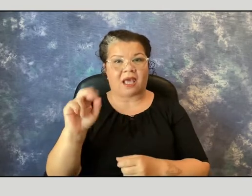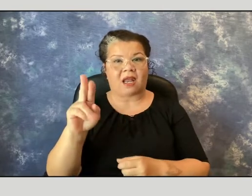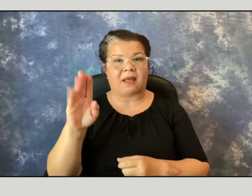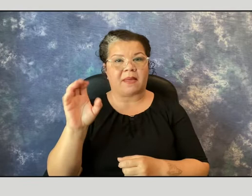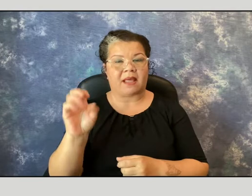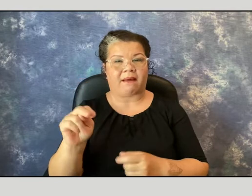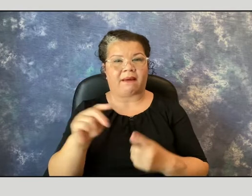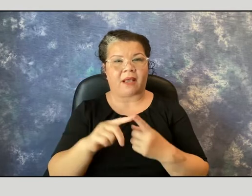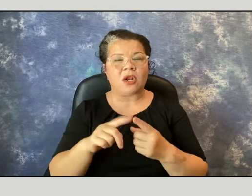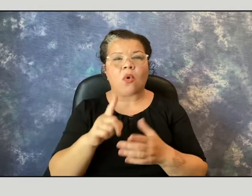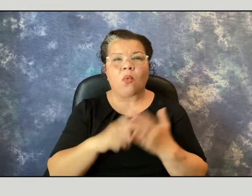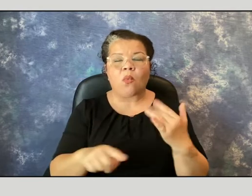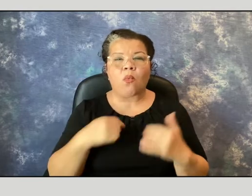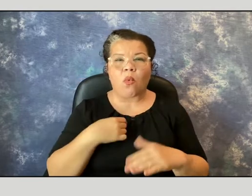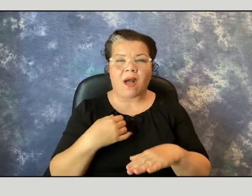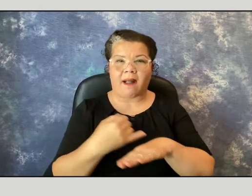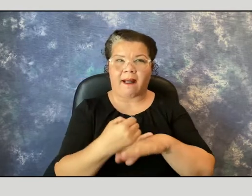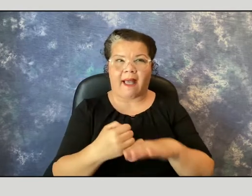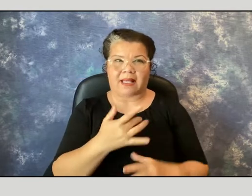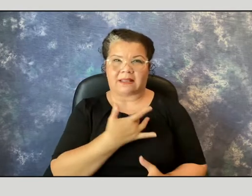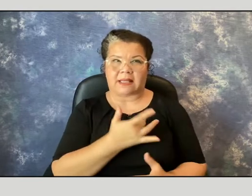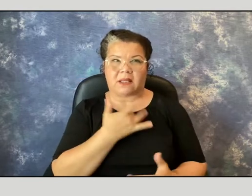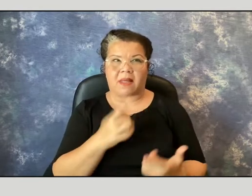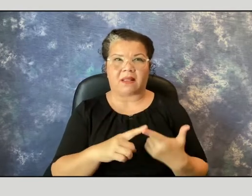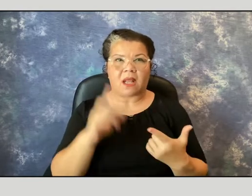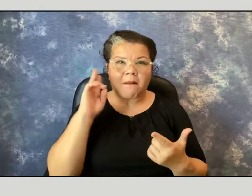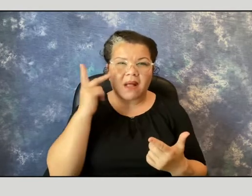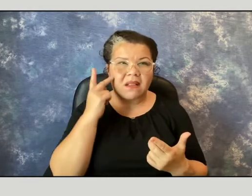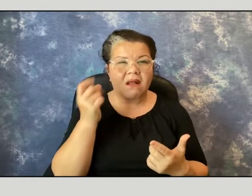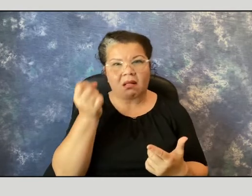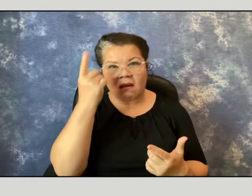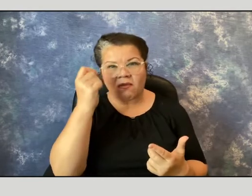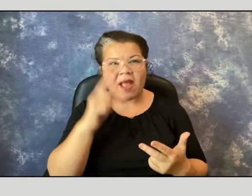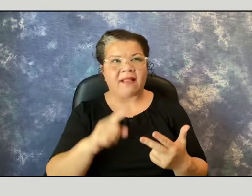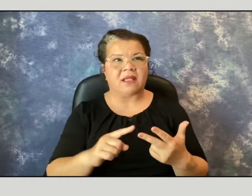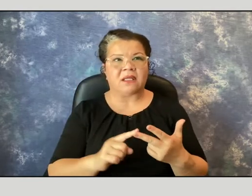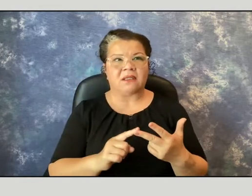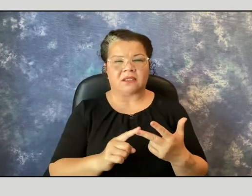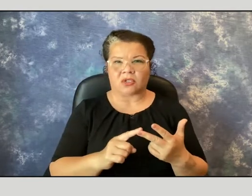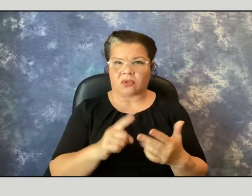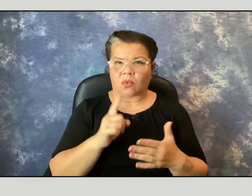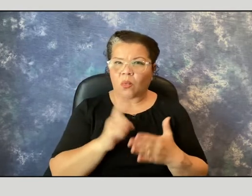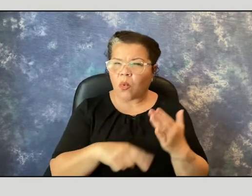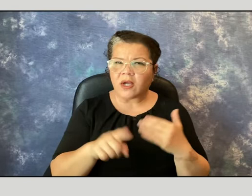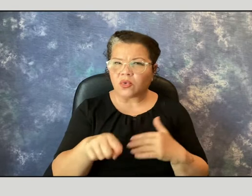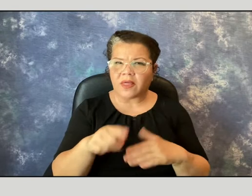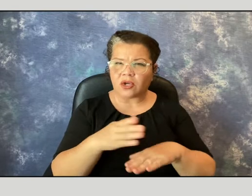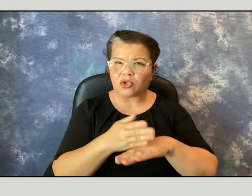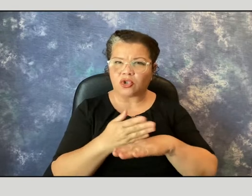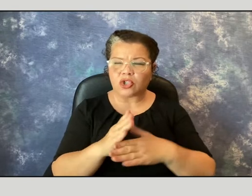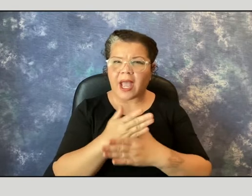political realities does Puerto Rico share with other countries in the Caribbean, and what is distinct?